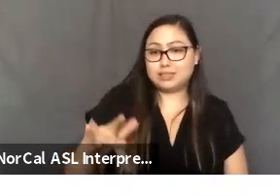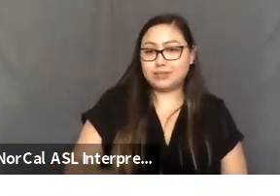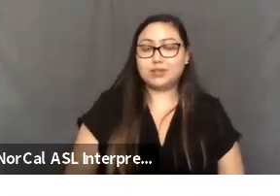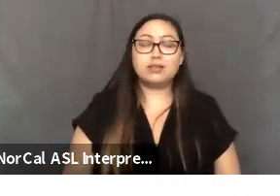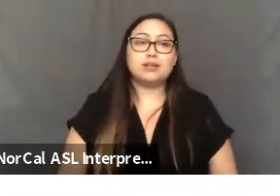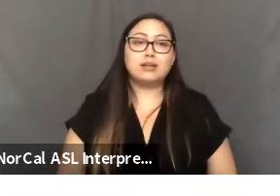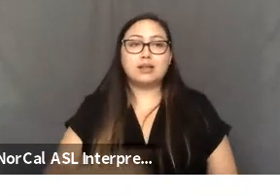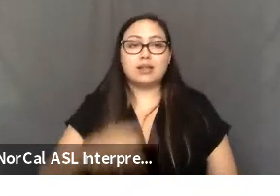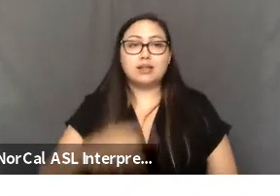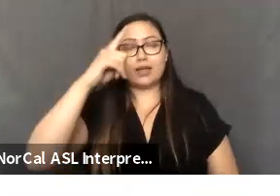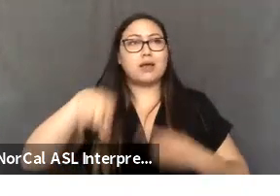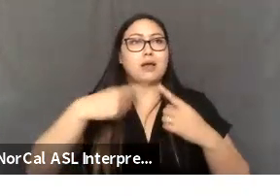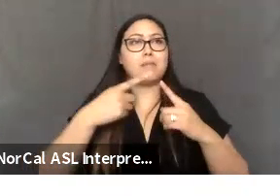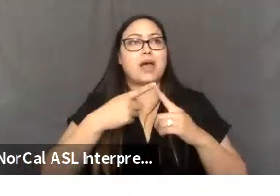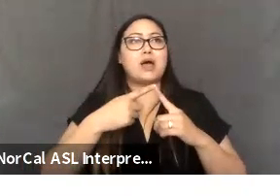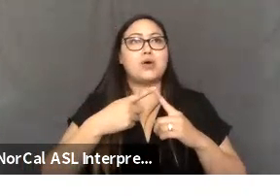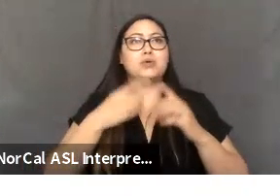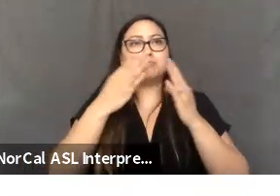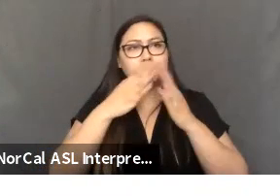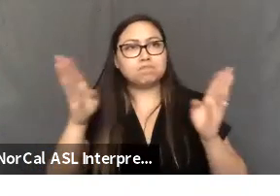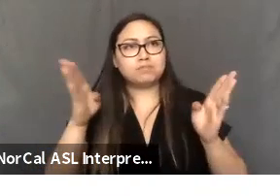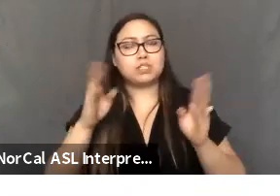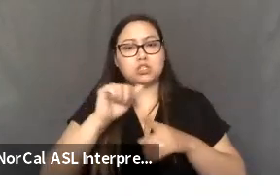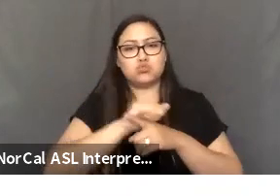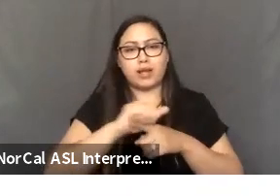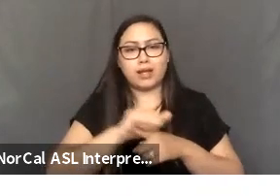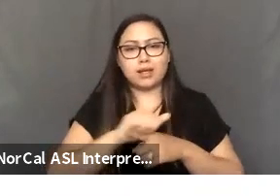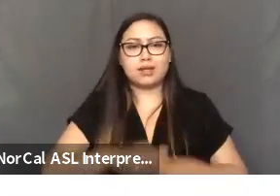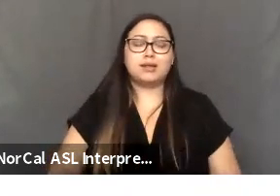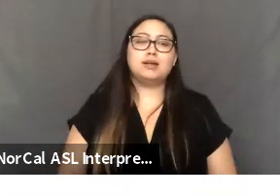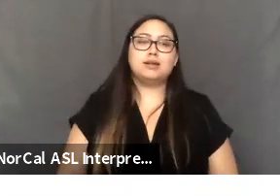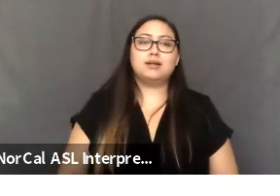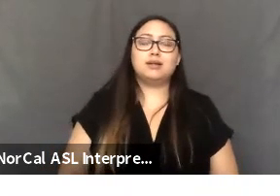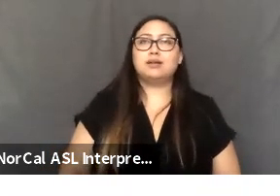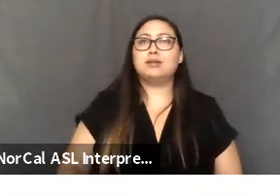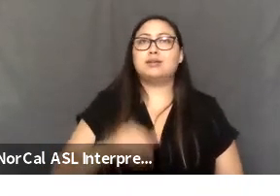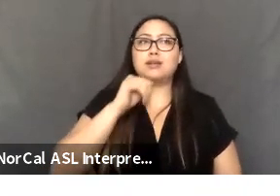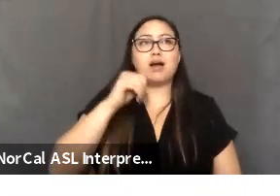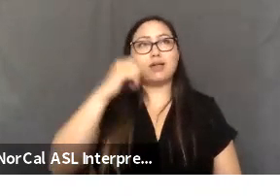bias training. Cultural competency training but not making it transactional, really making it